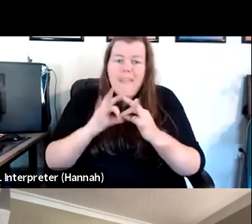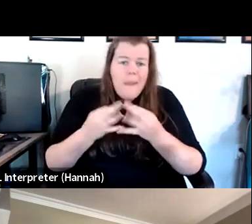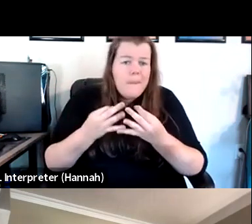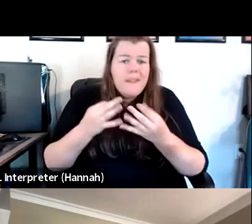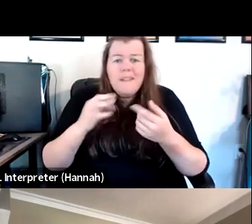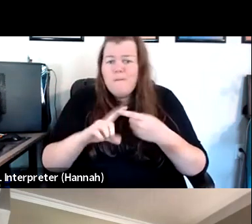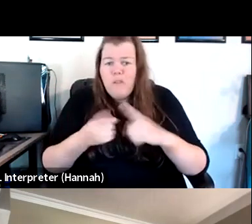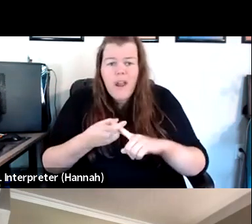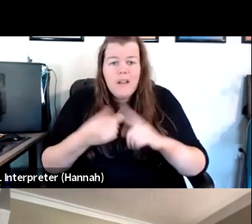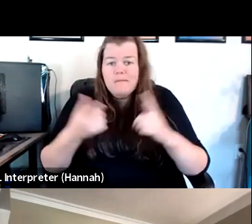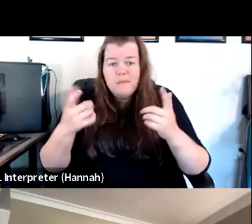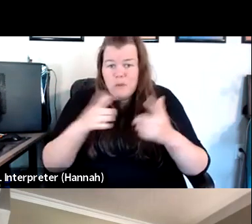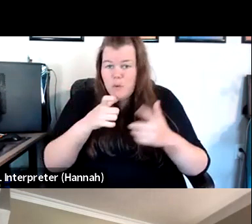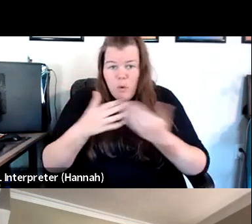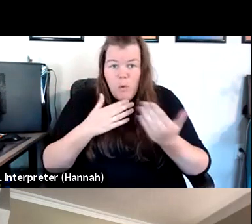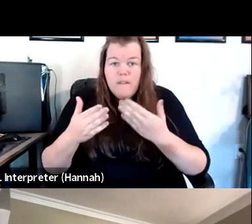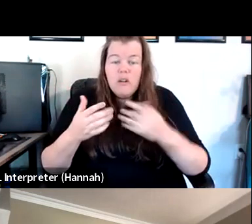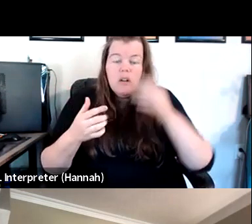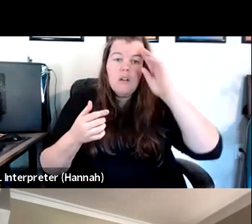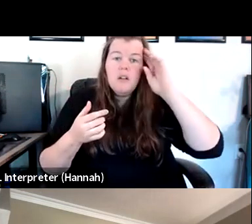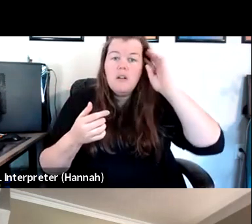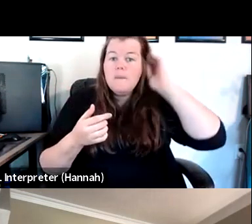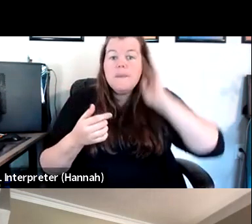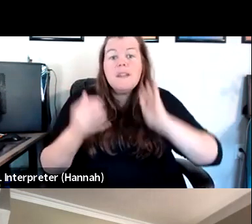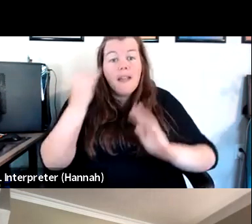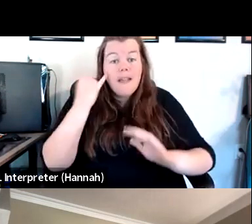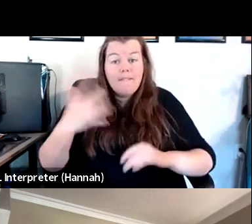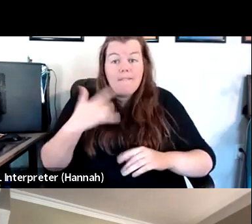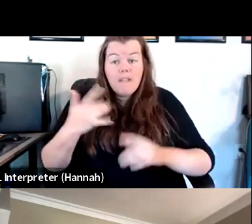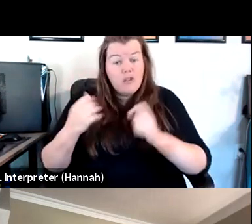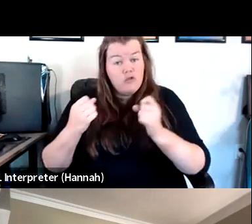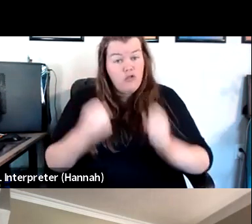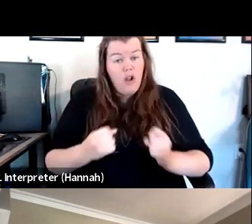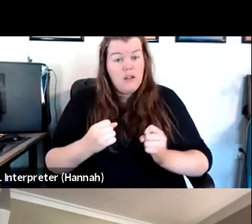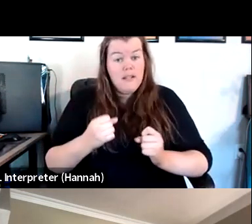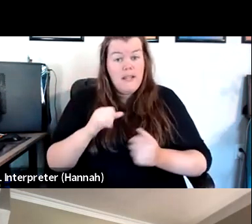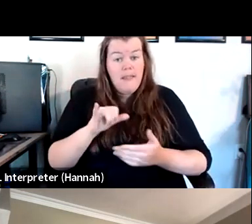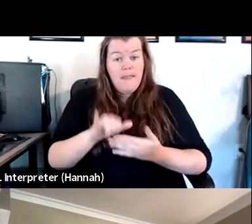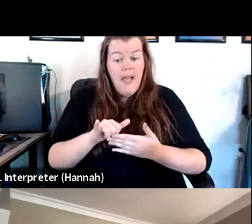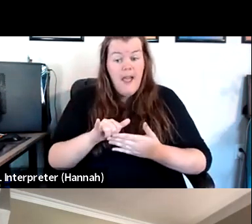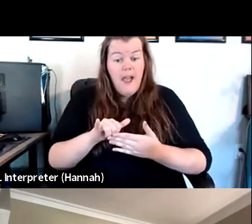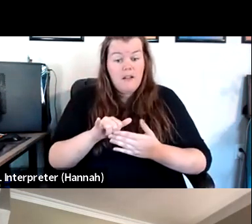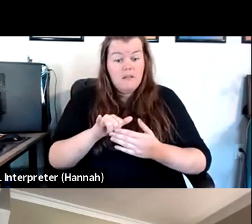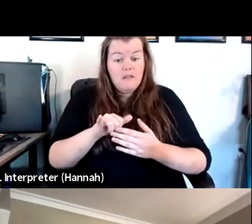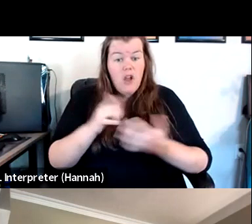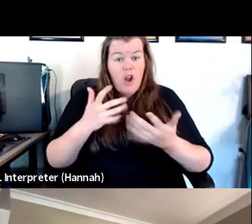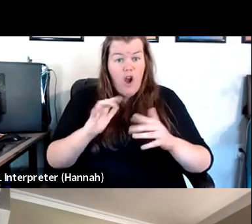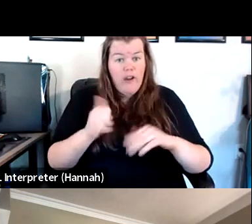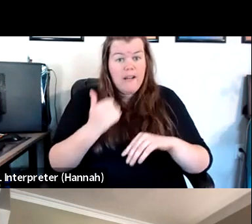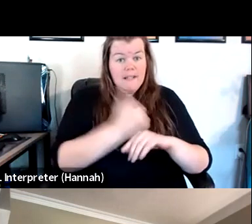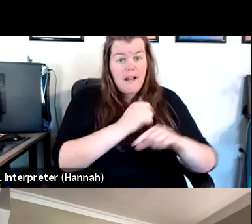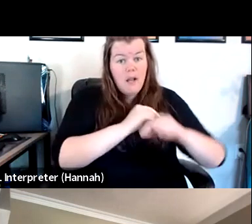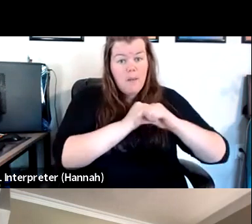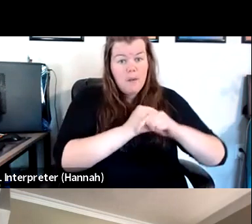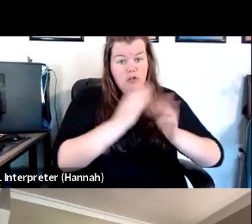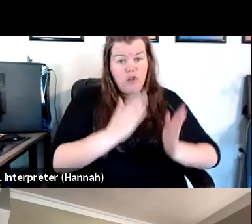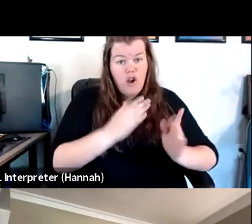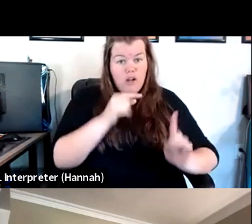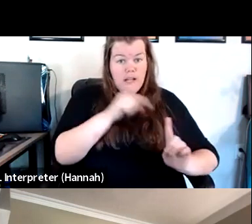community member um feels very strongly that an existing guardian of an individual is not adhering